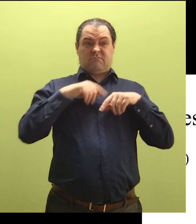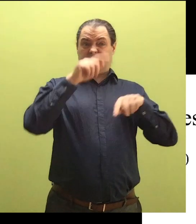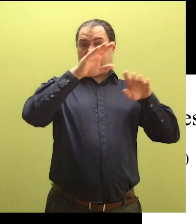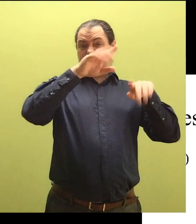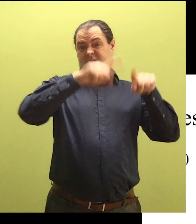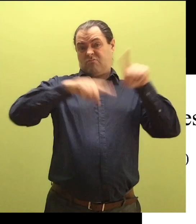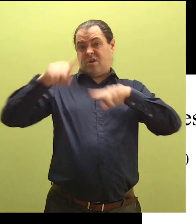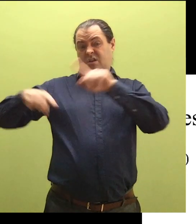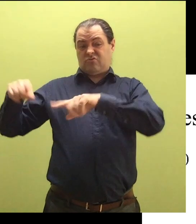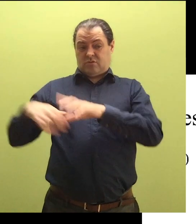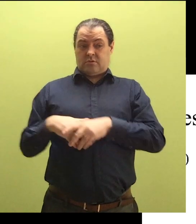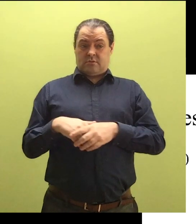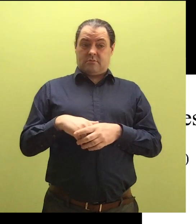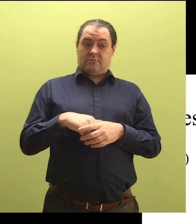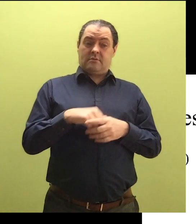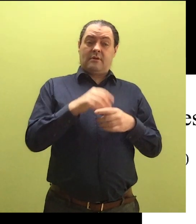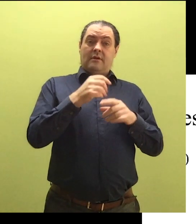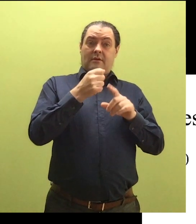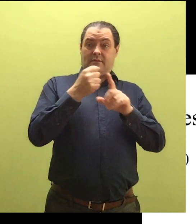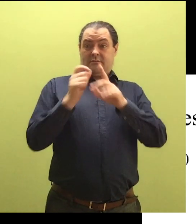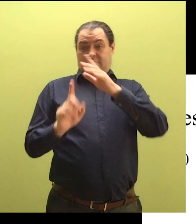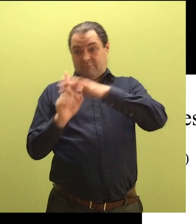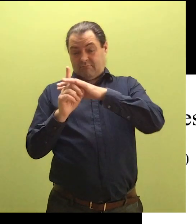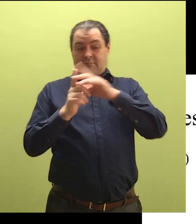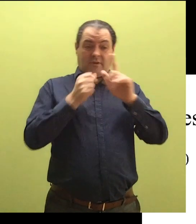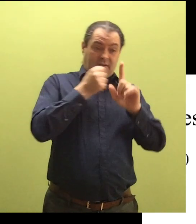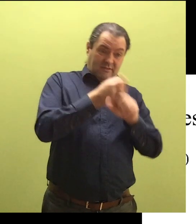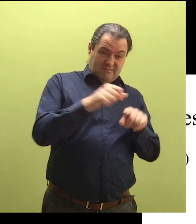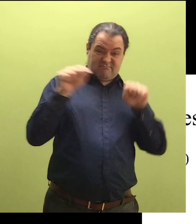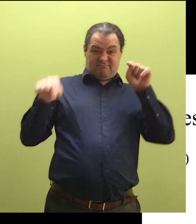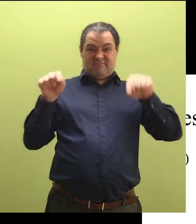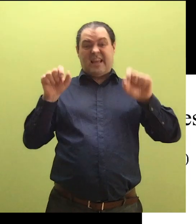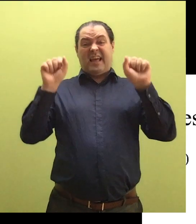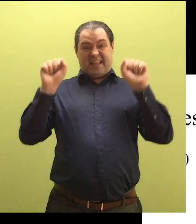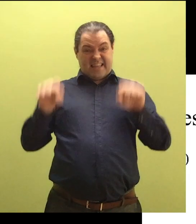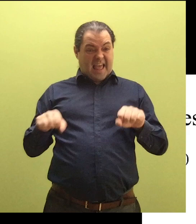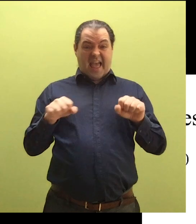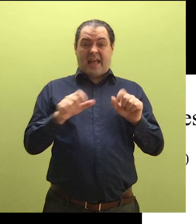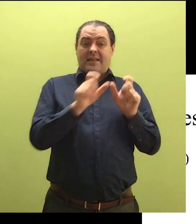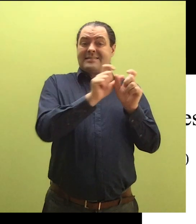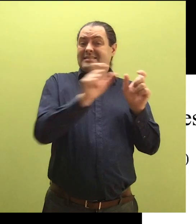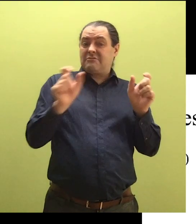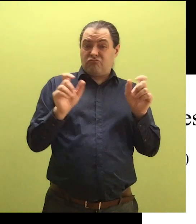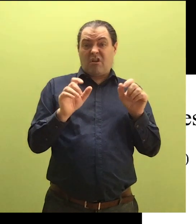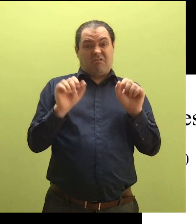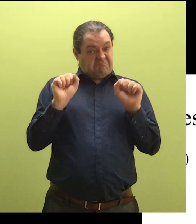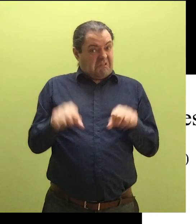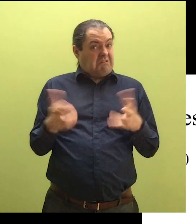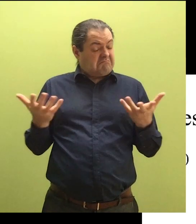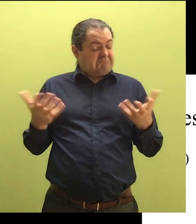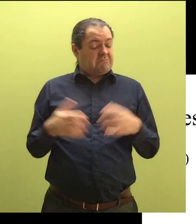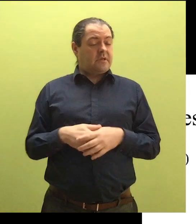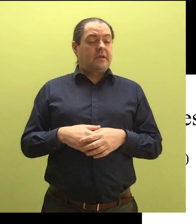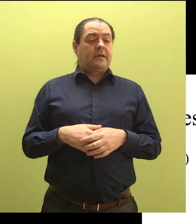in fact, we will see that both inchoative and causative clauses can be constructed as serial constructions, which indicate